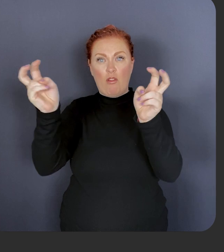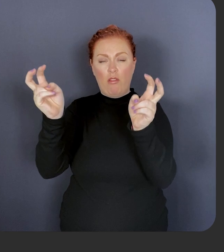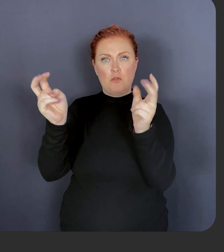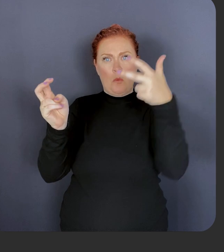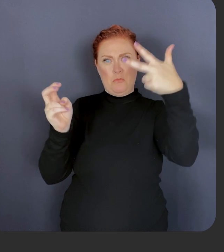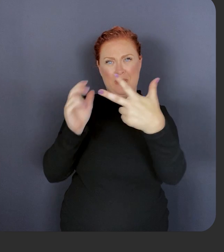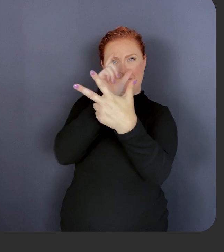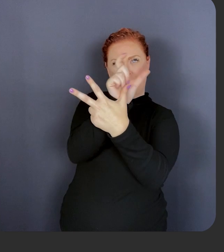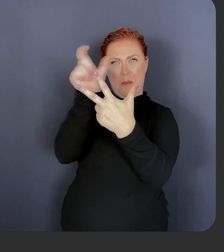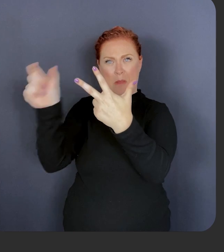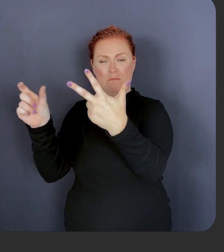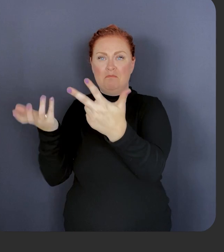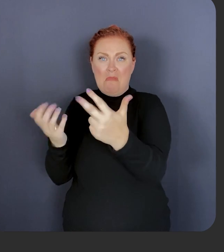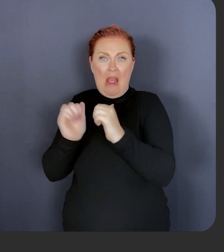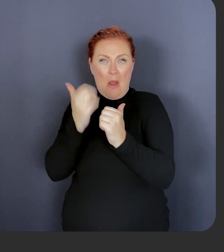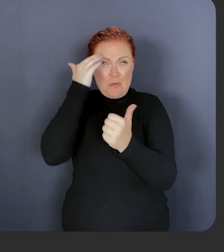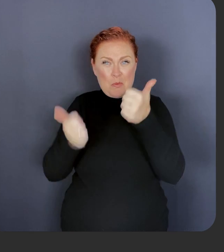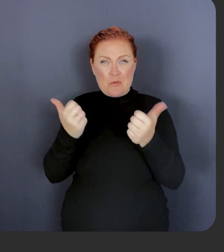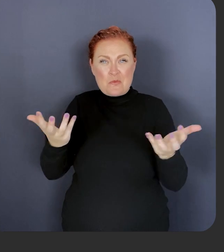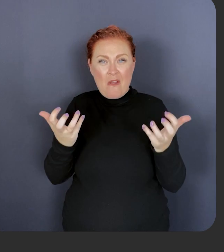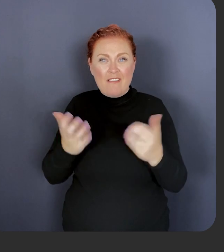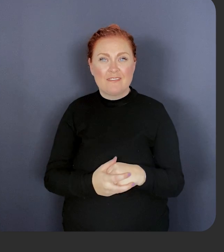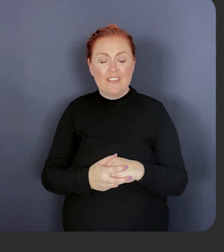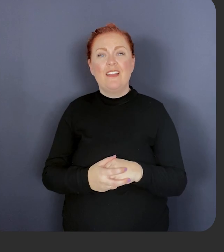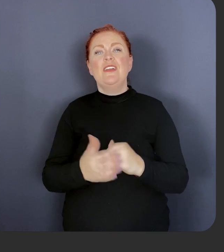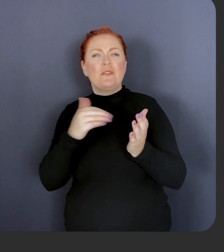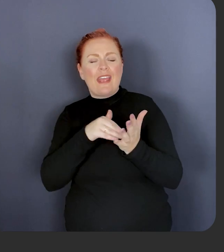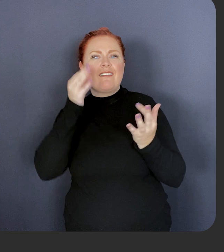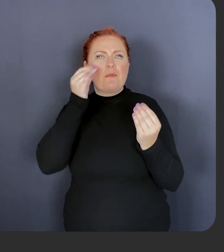titles, so there's not a lot of information. So if you can think about this in, let's say,